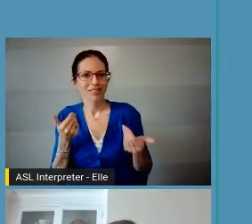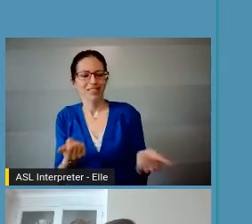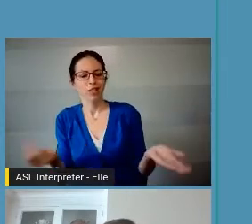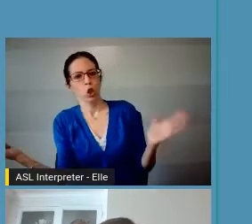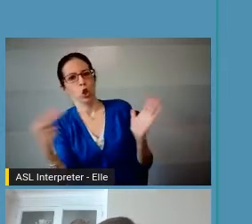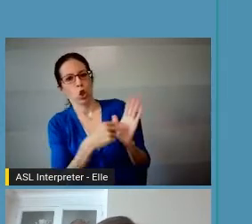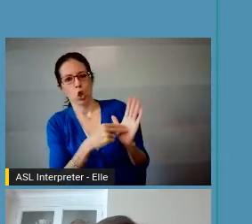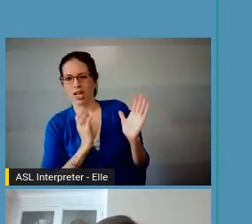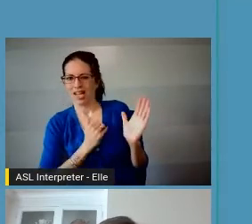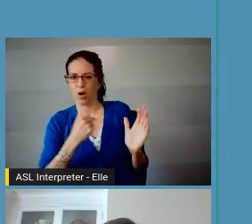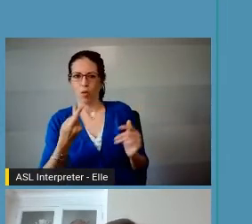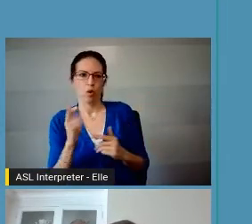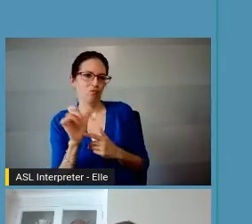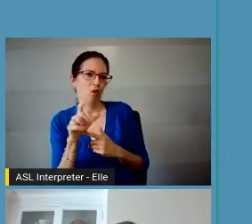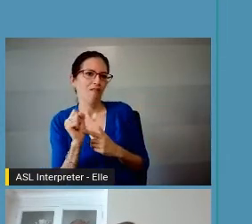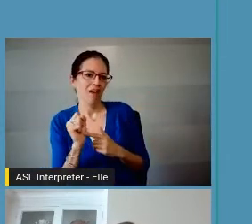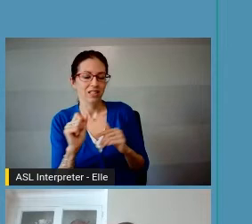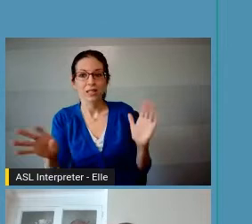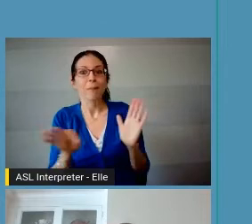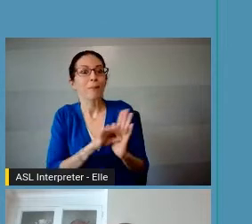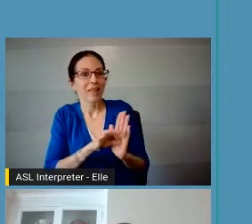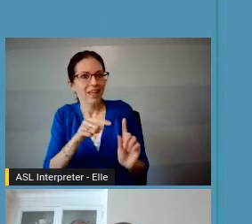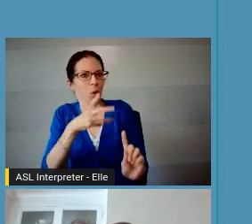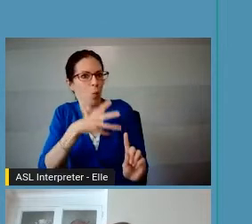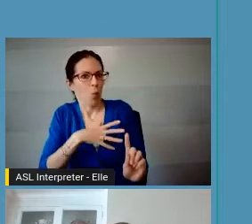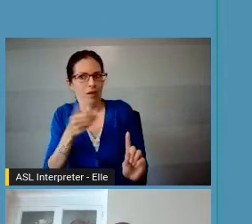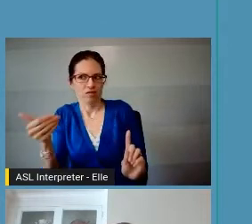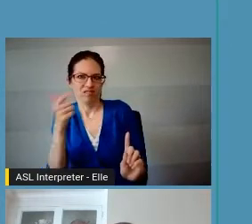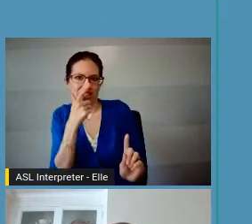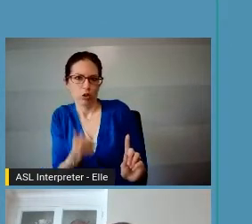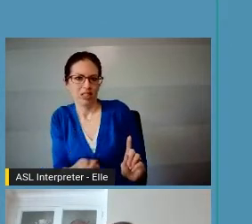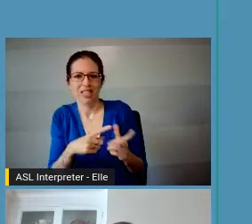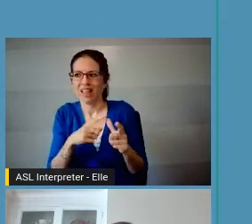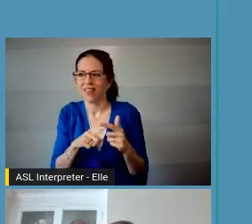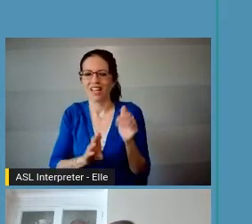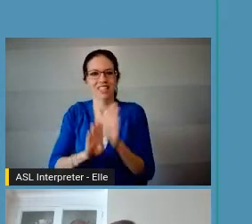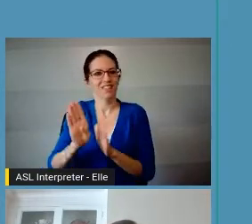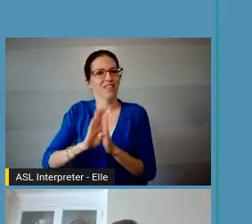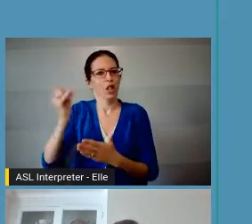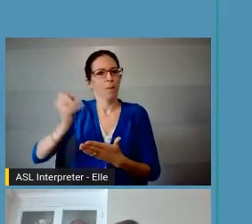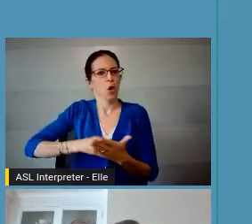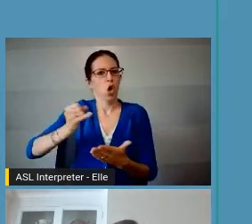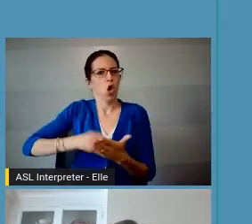they are interested in and then develop an art piece that is inspired by one of them.